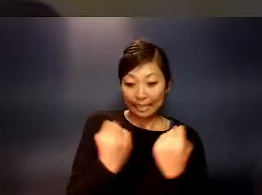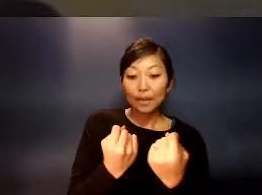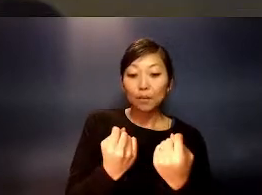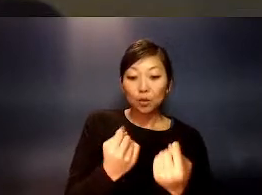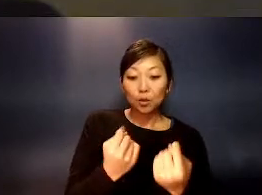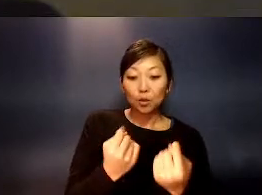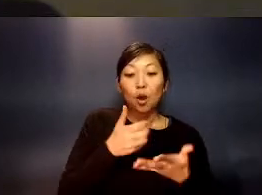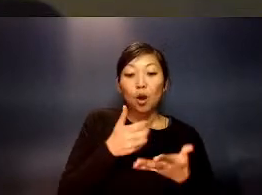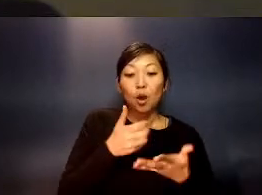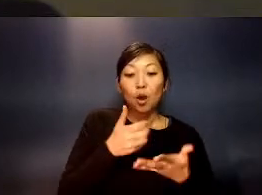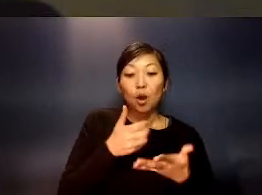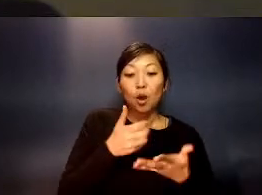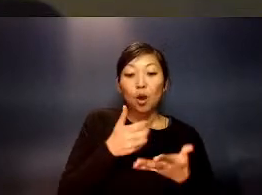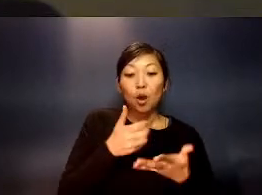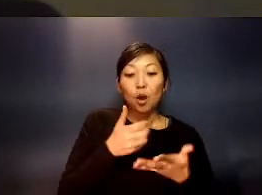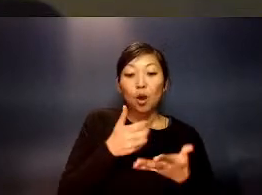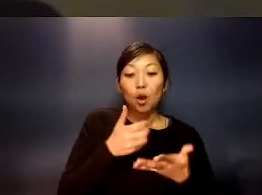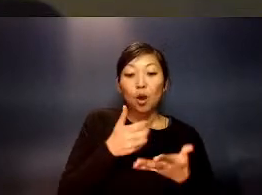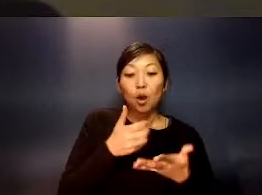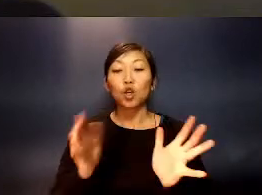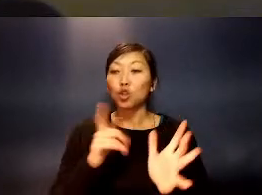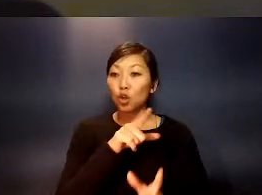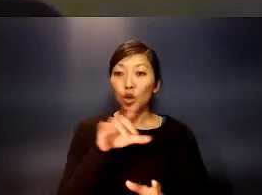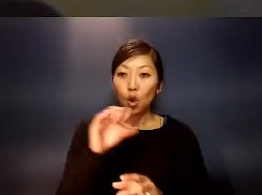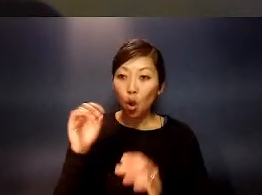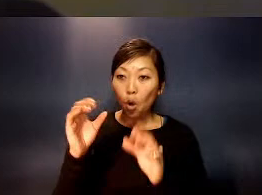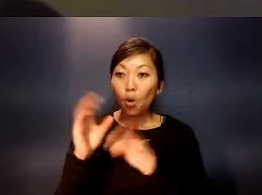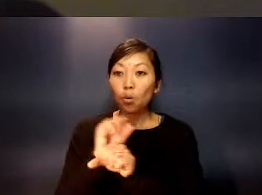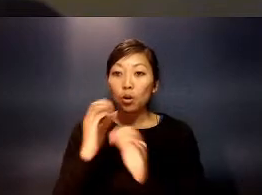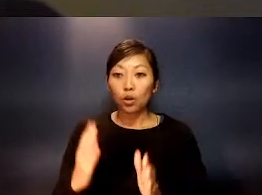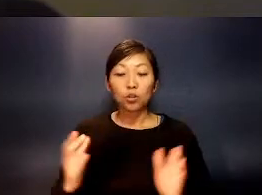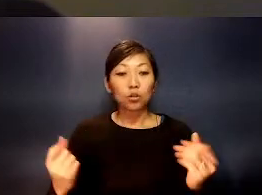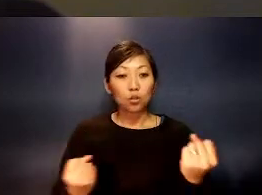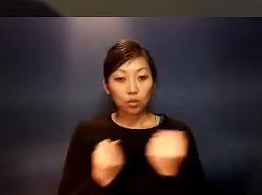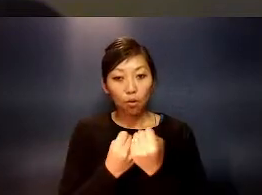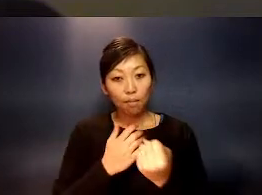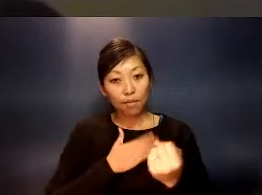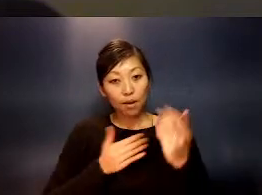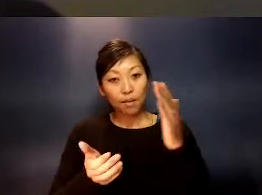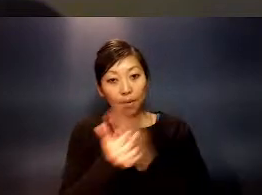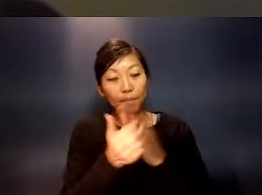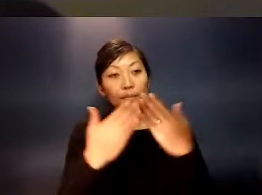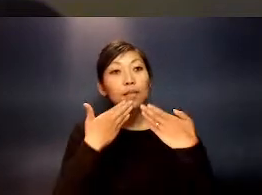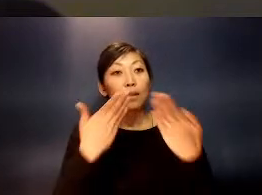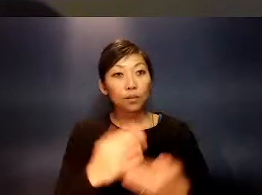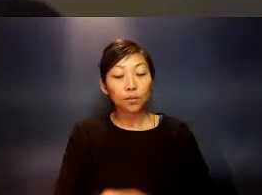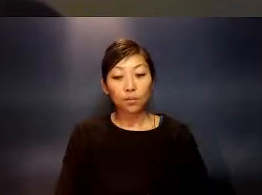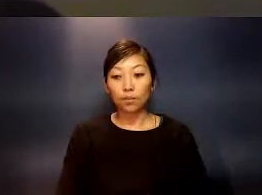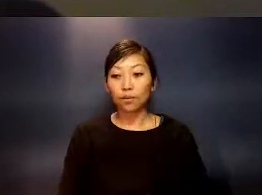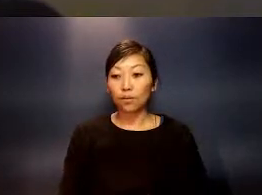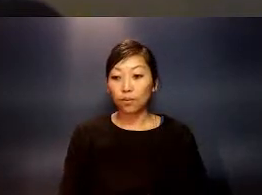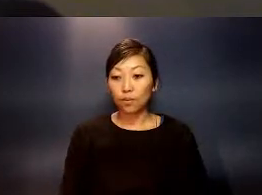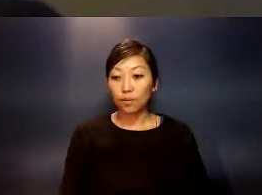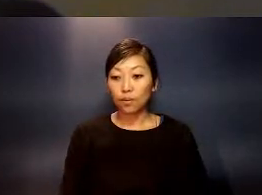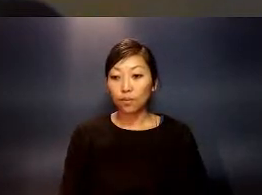≫ COUNCIL MEMBER PALMISANO: SECOND. ≫ COUNCIL PRESIDENT BENDER: THANK YOU. COUNCIL MEMBER PALMISANO. ≫ COUNCIL MEMBER PALMISANO: THANK YOU, MADAM CHAIR.